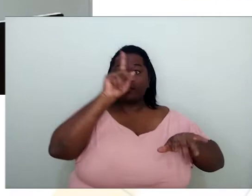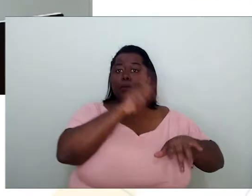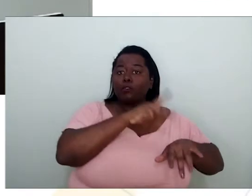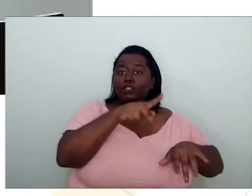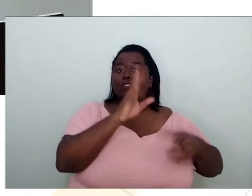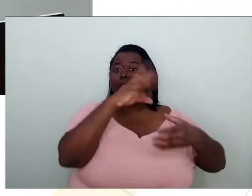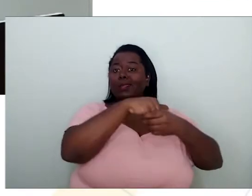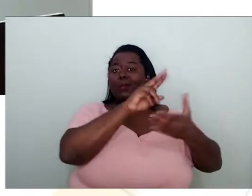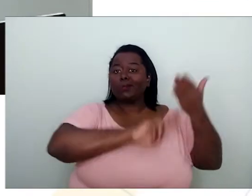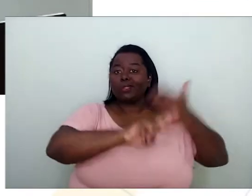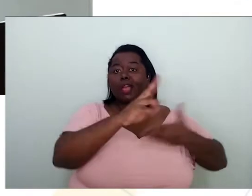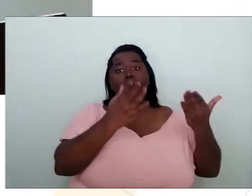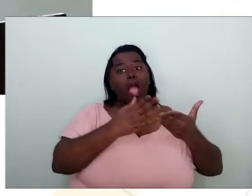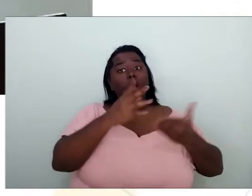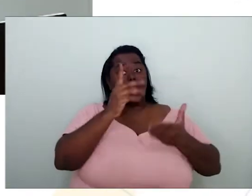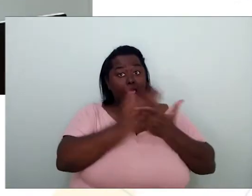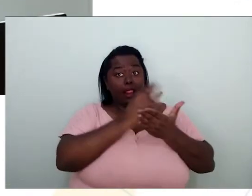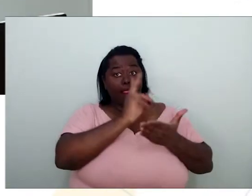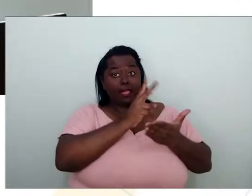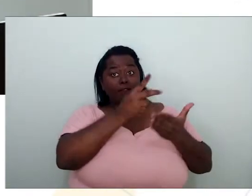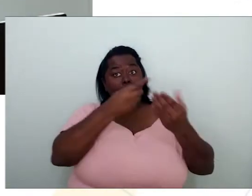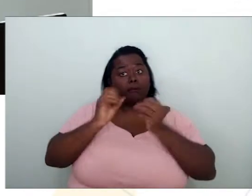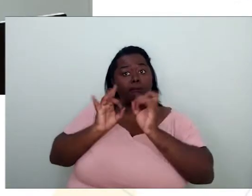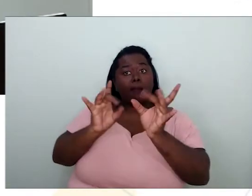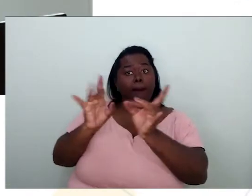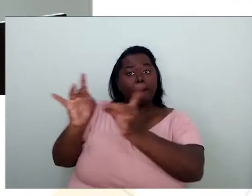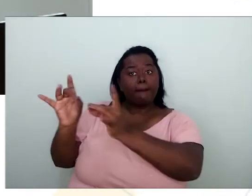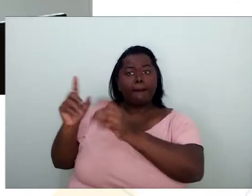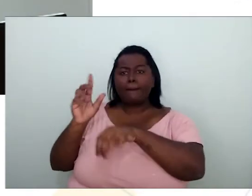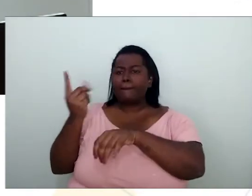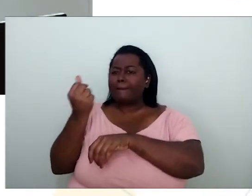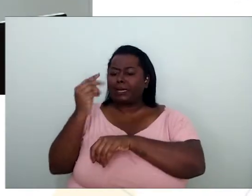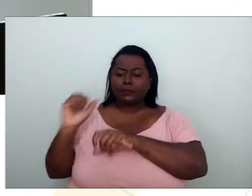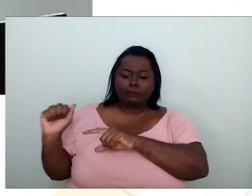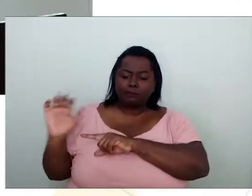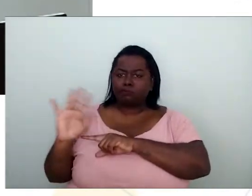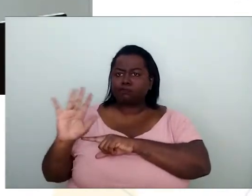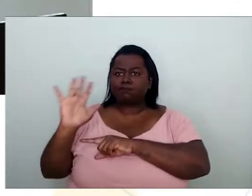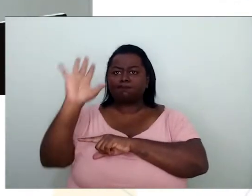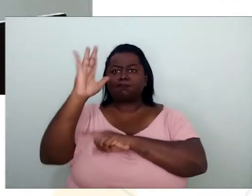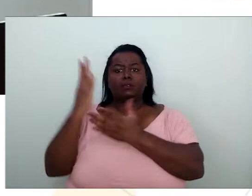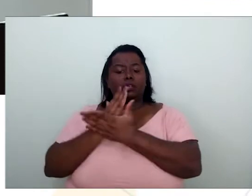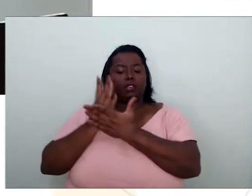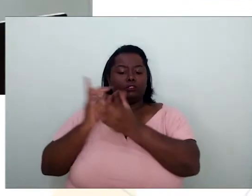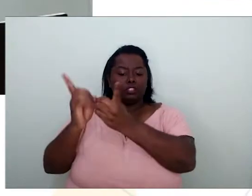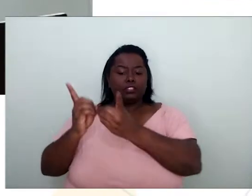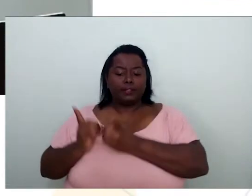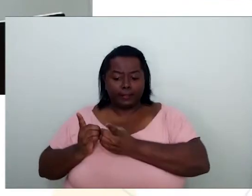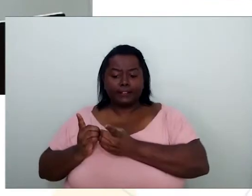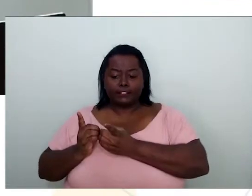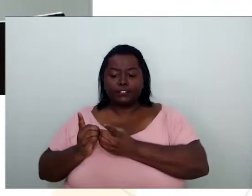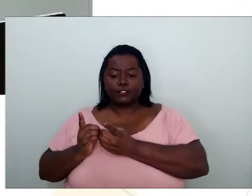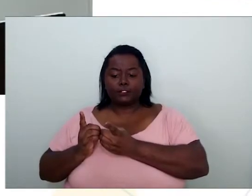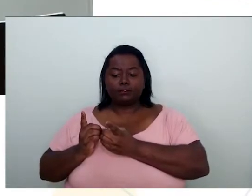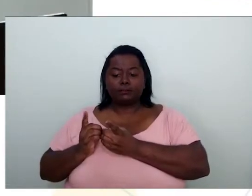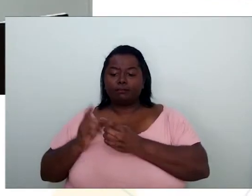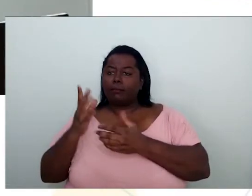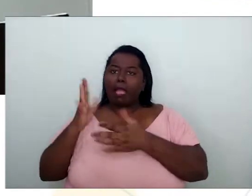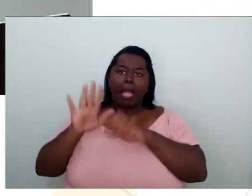now being sold by publishers for by exorbitant amounts of prize than all of you would have bought a textbook tell me a textbook that is no less than a